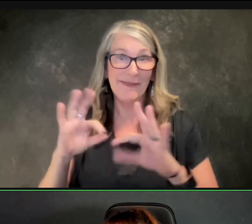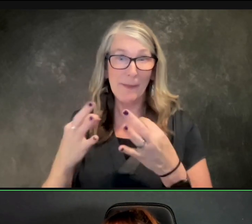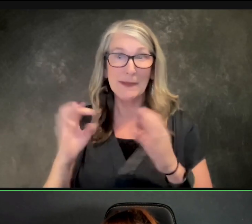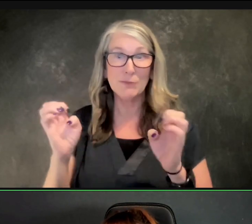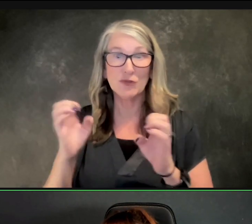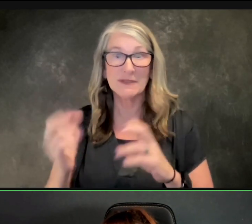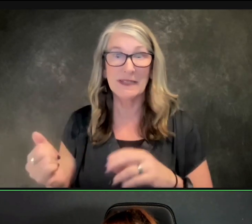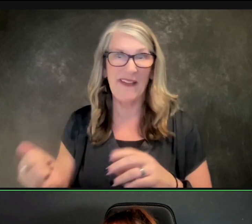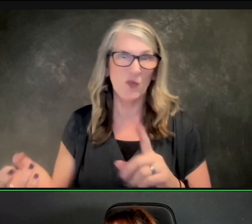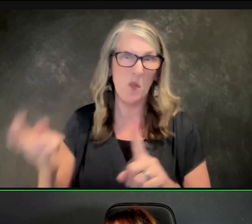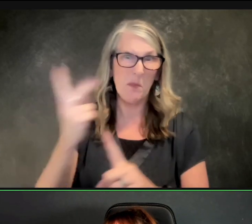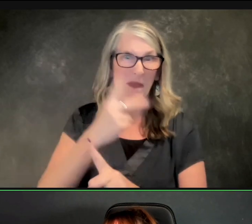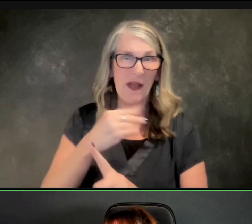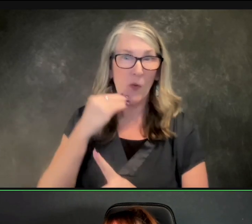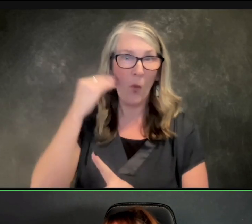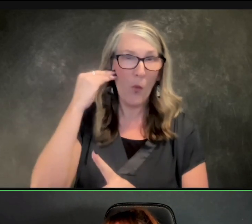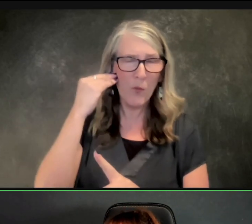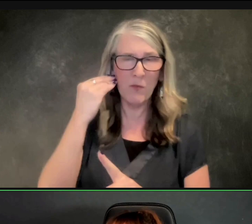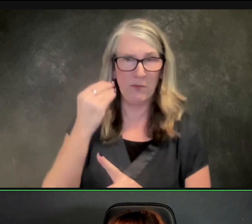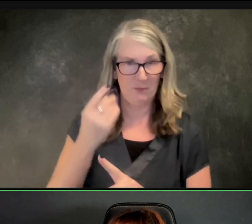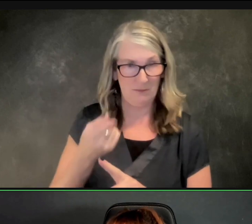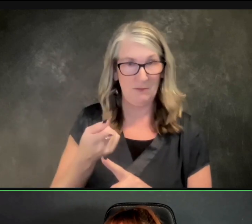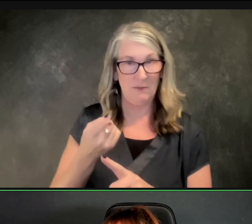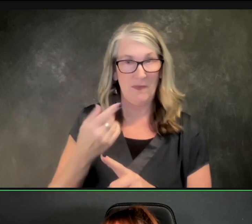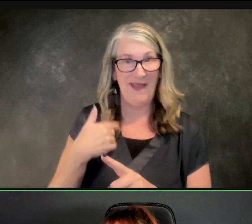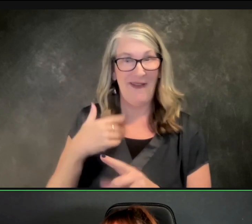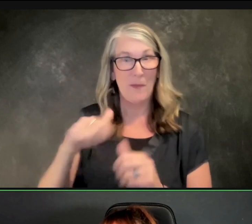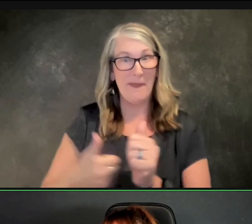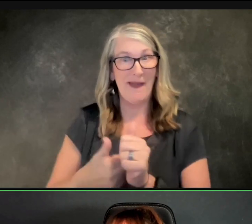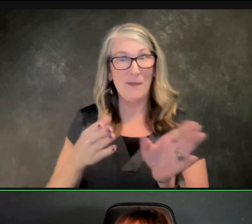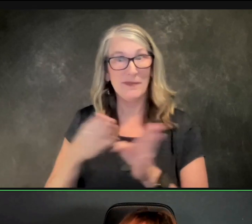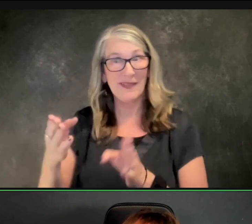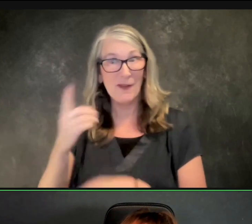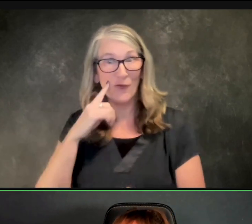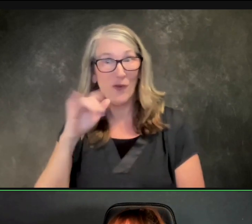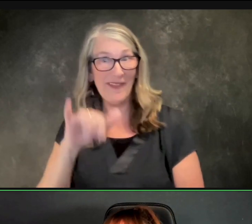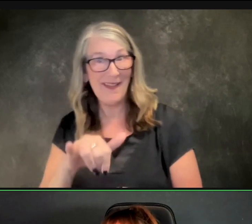What if that happens to the deaf student? What if there's a family emergency